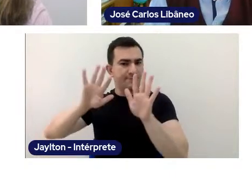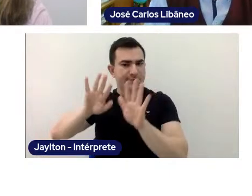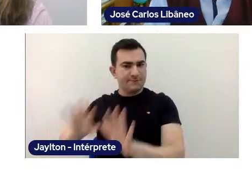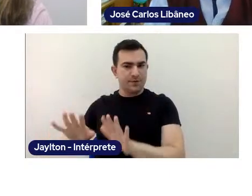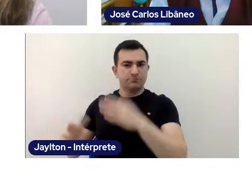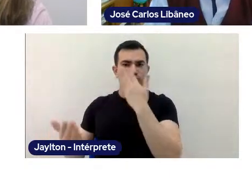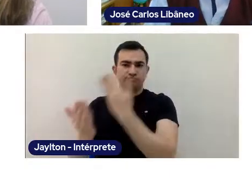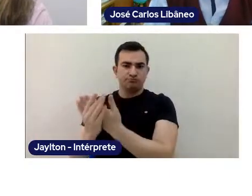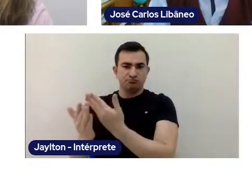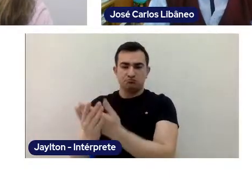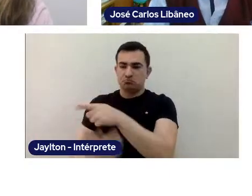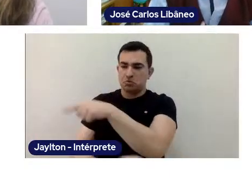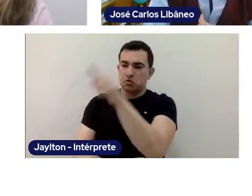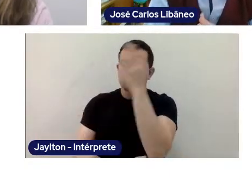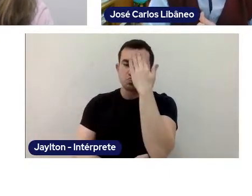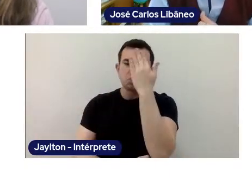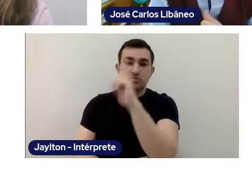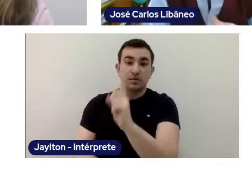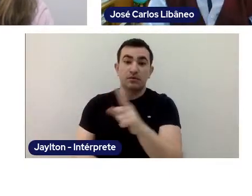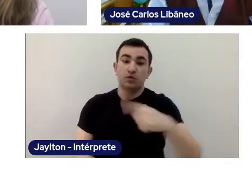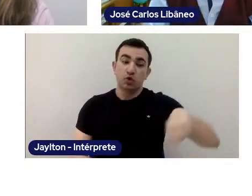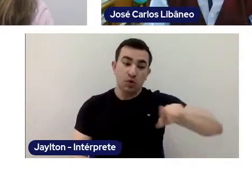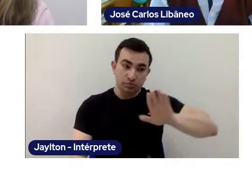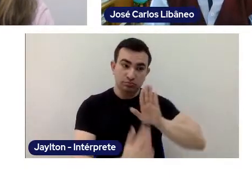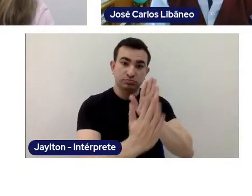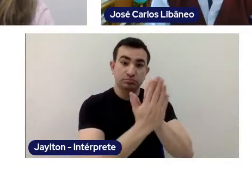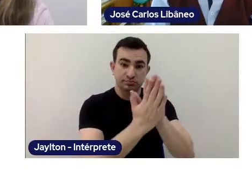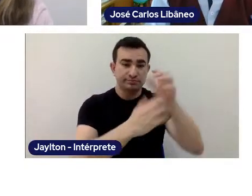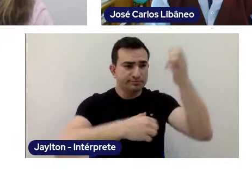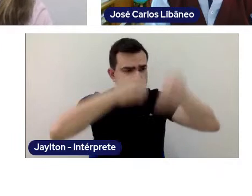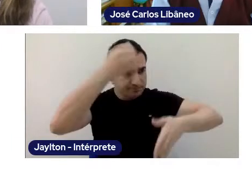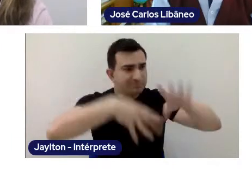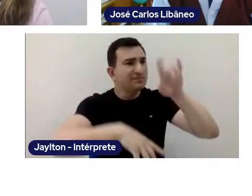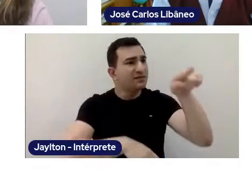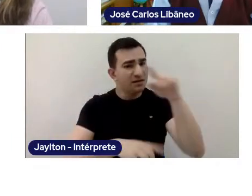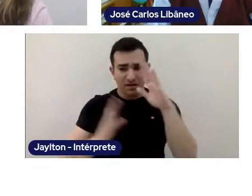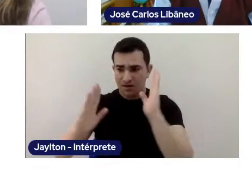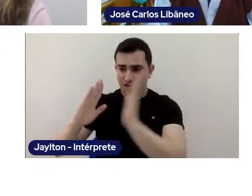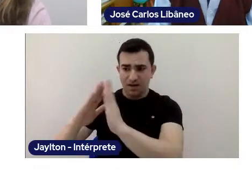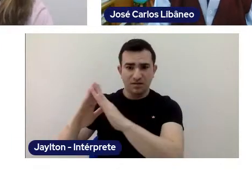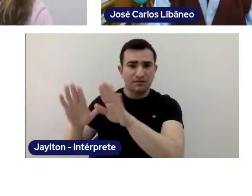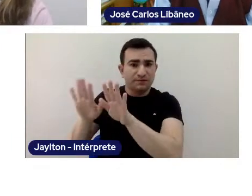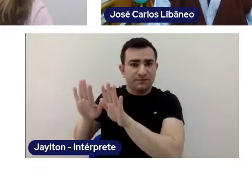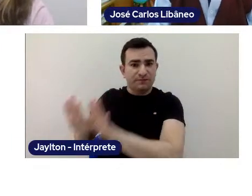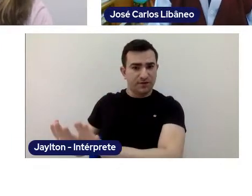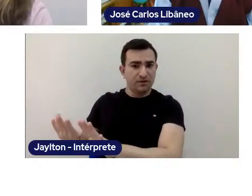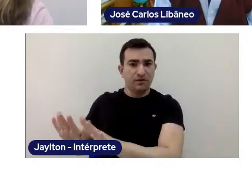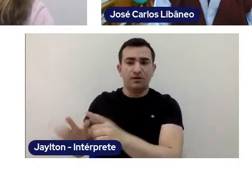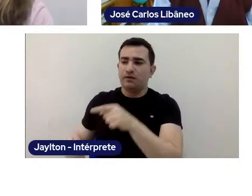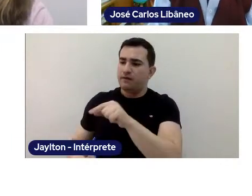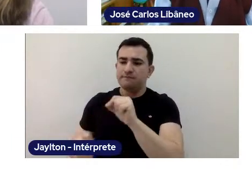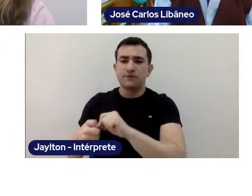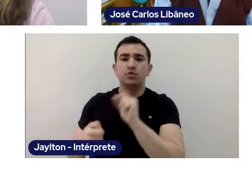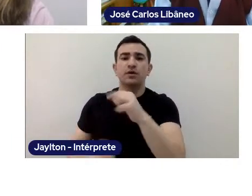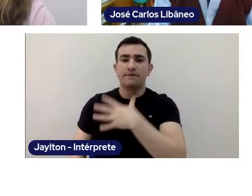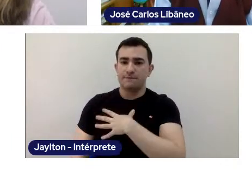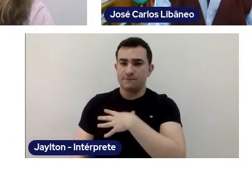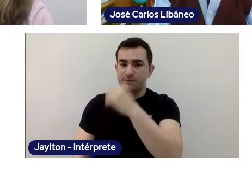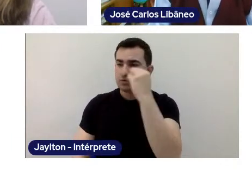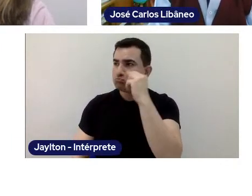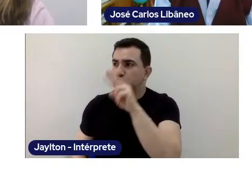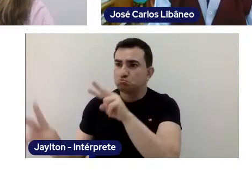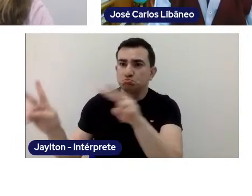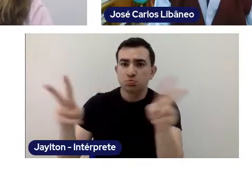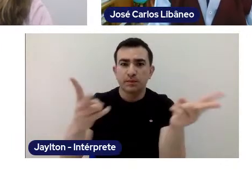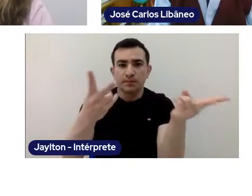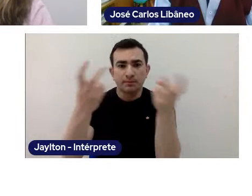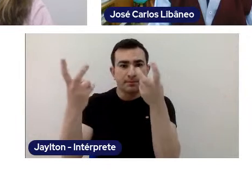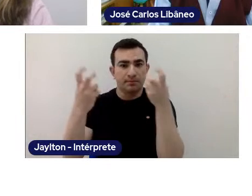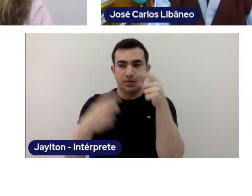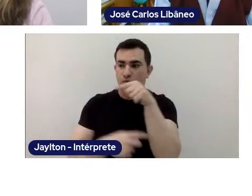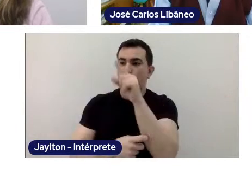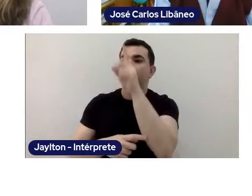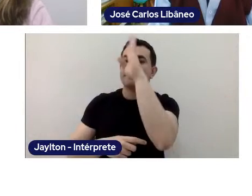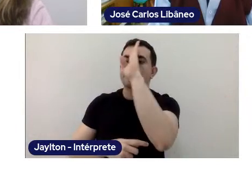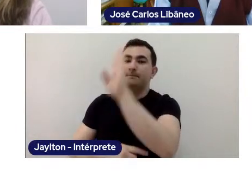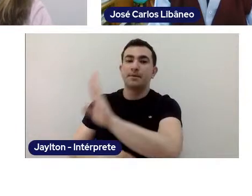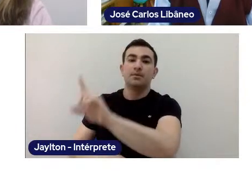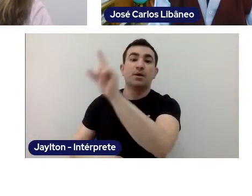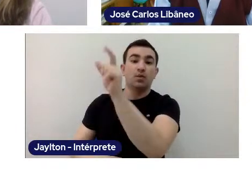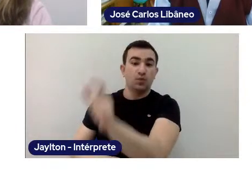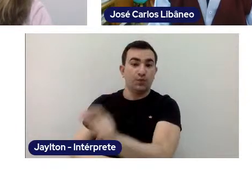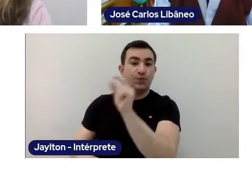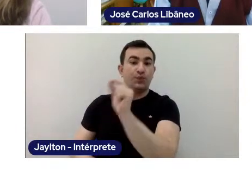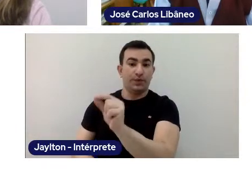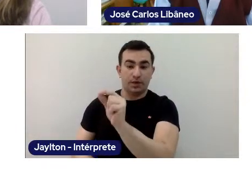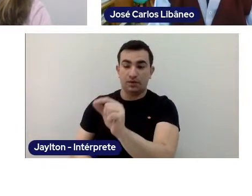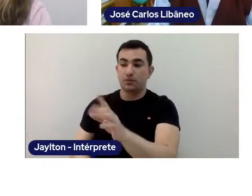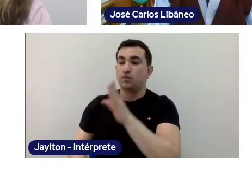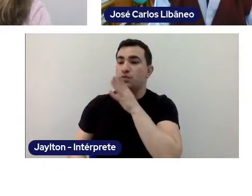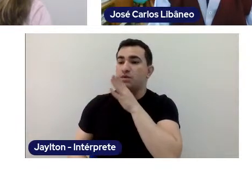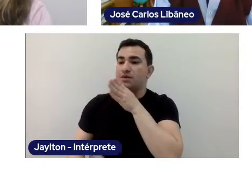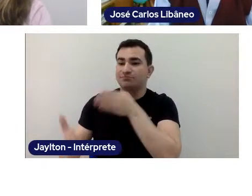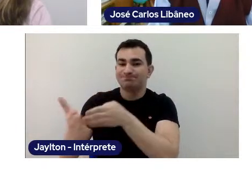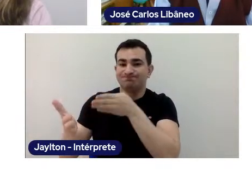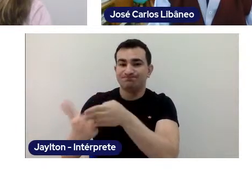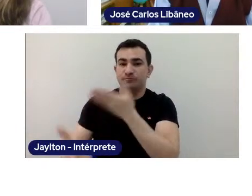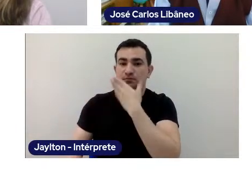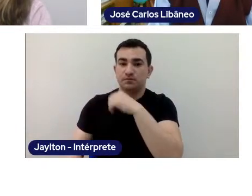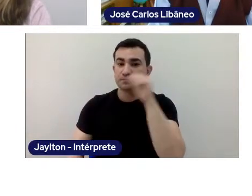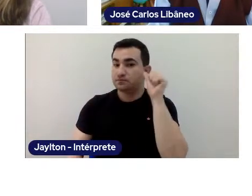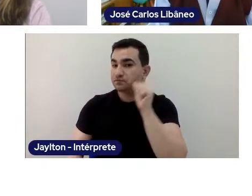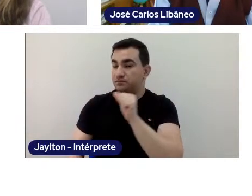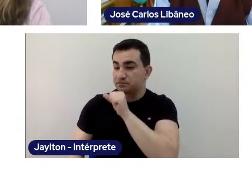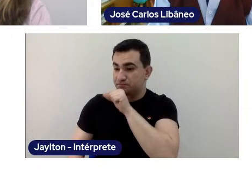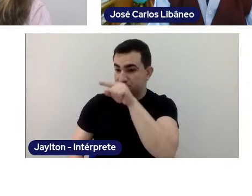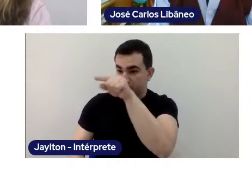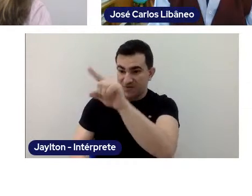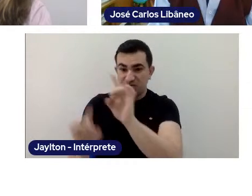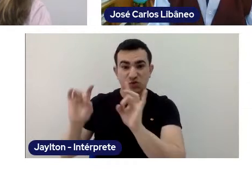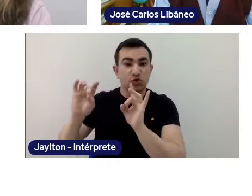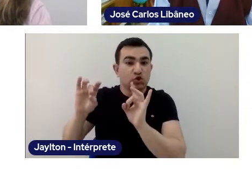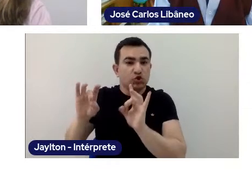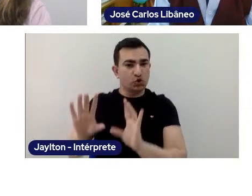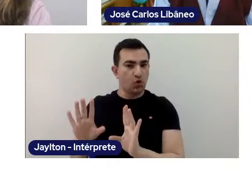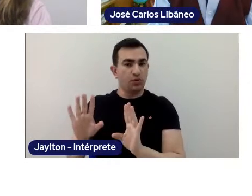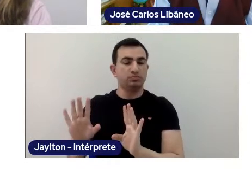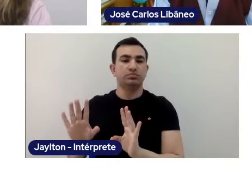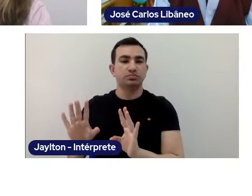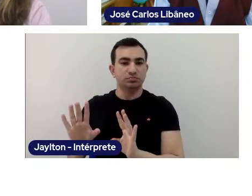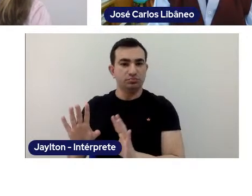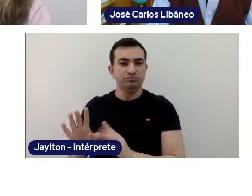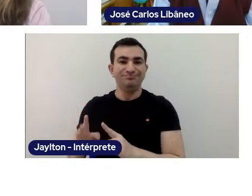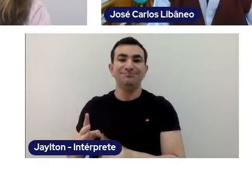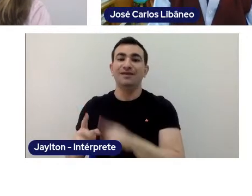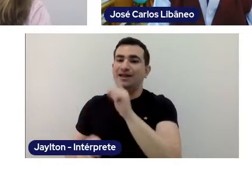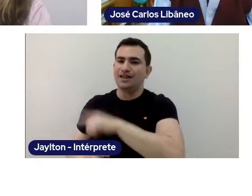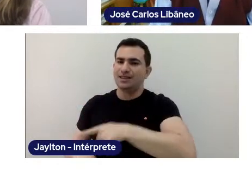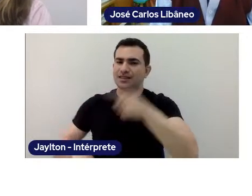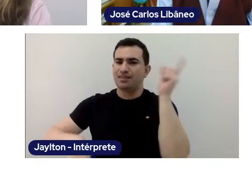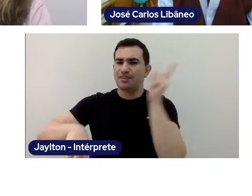When we get to then and explain that homeschooling will make the childen have as a horizon only their parent's knowledge... That these parents will be narrowing their kid's futures, at that very moment they let go of the movement.